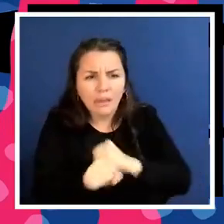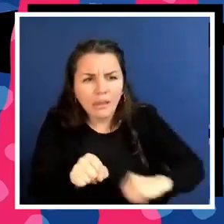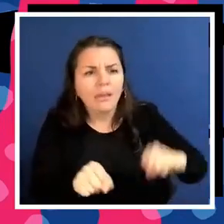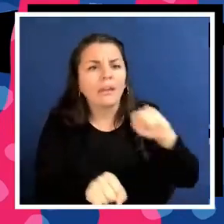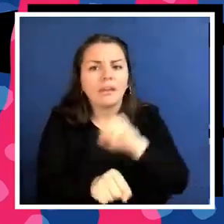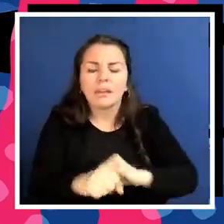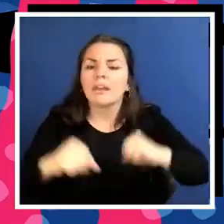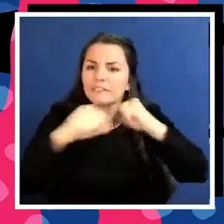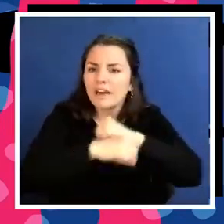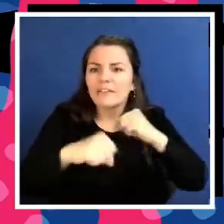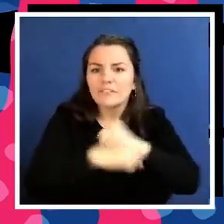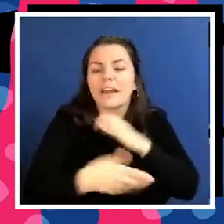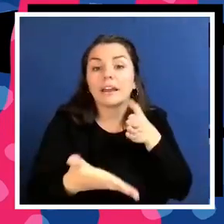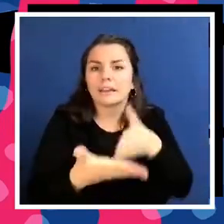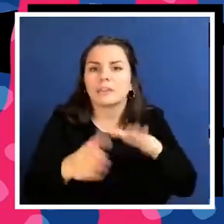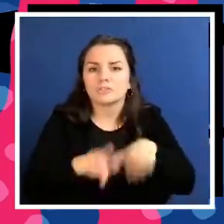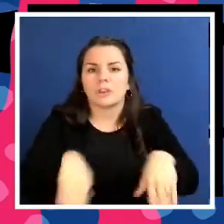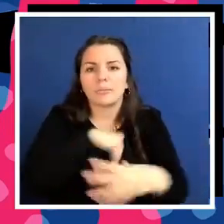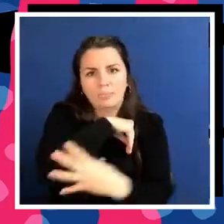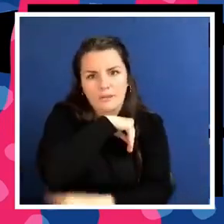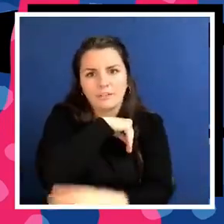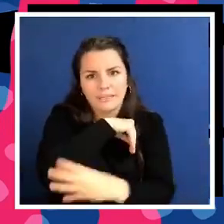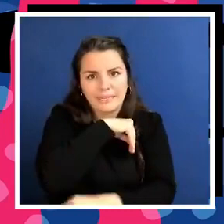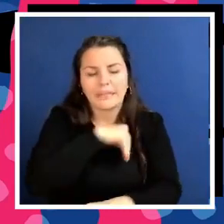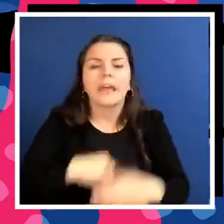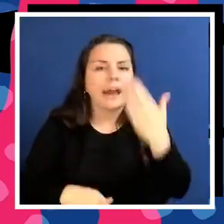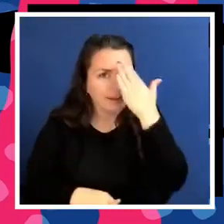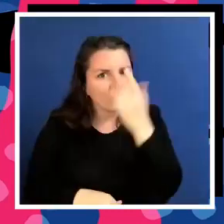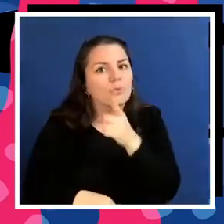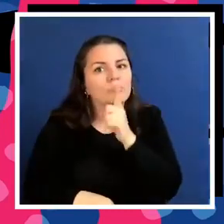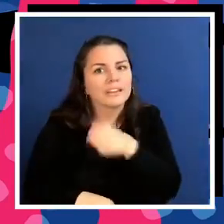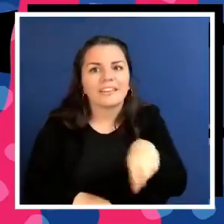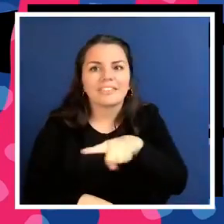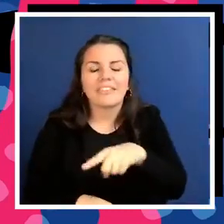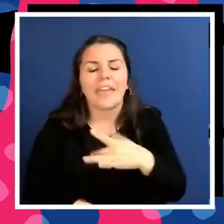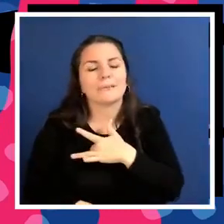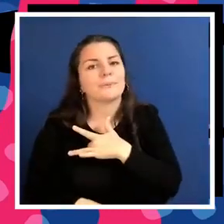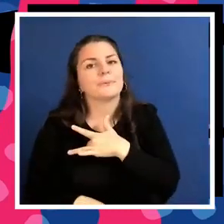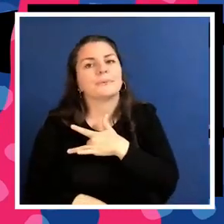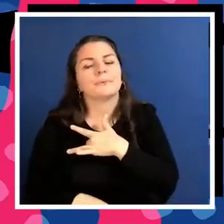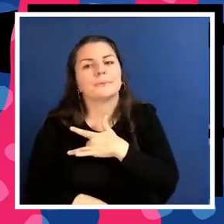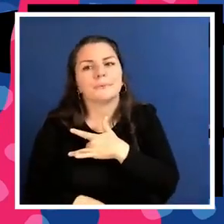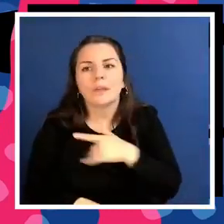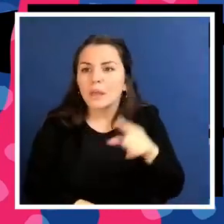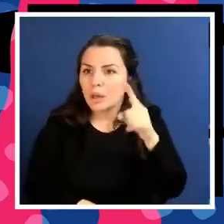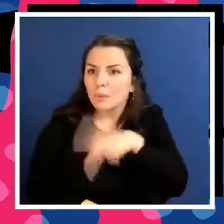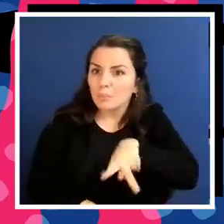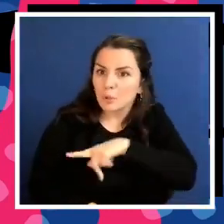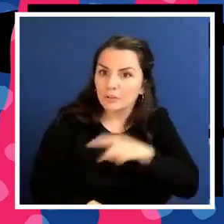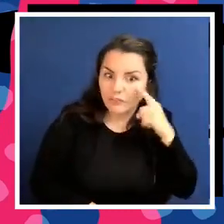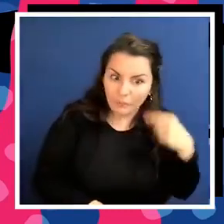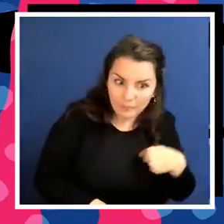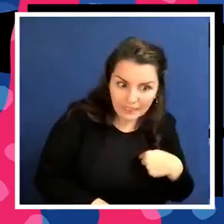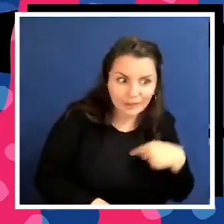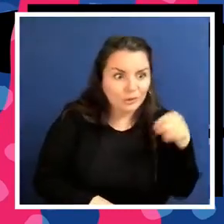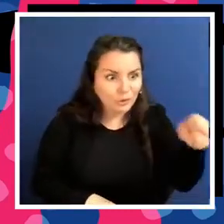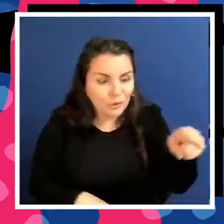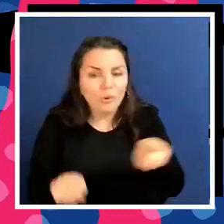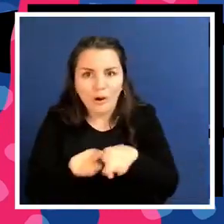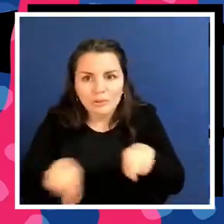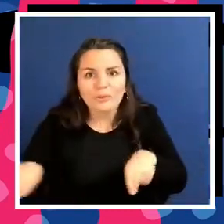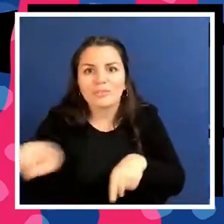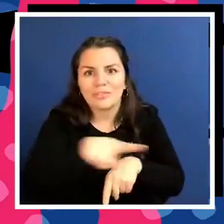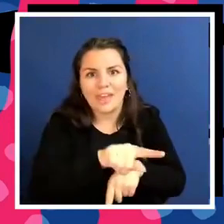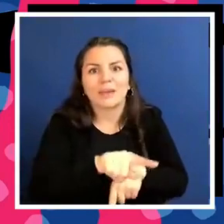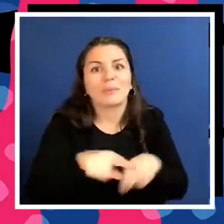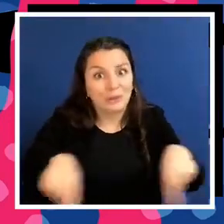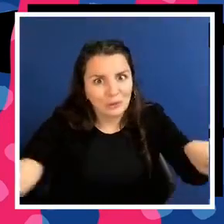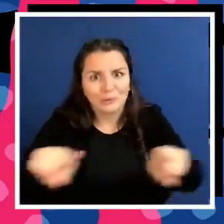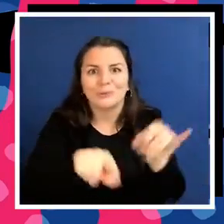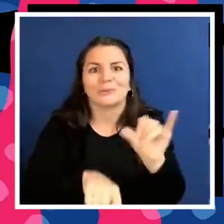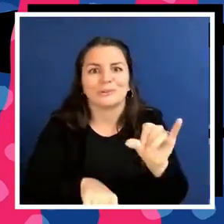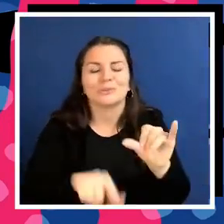EACH OF THESE WOMEN HAVE BEEN